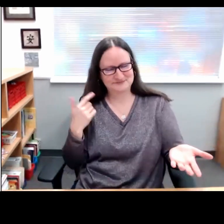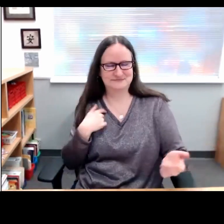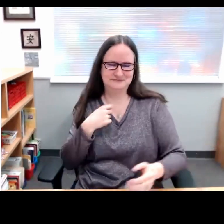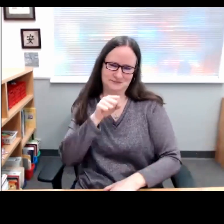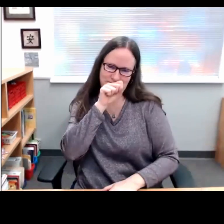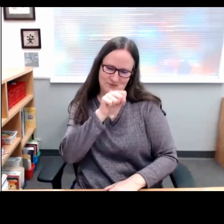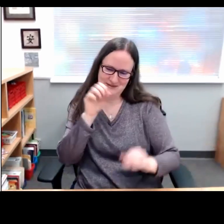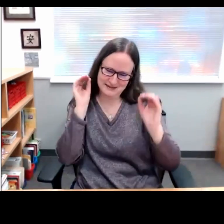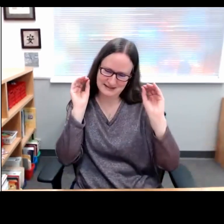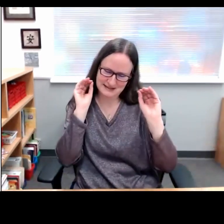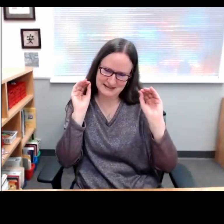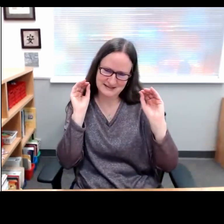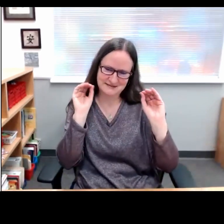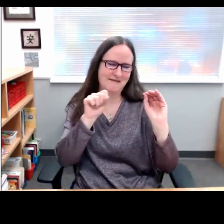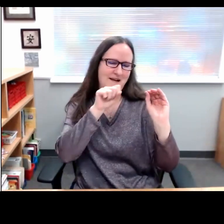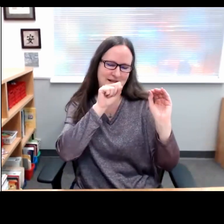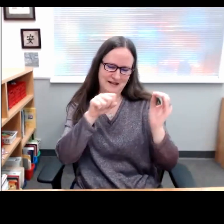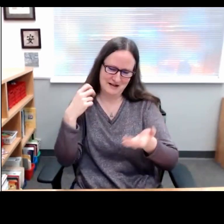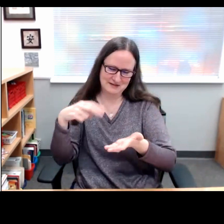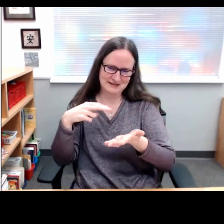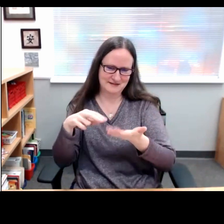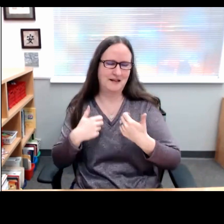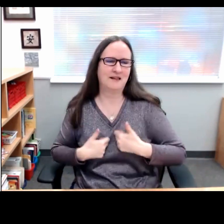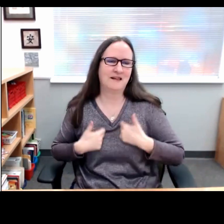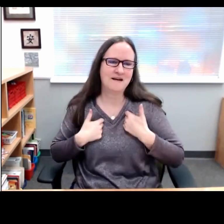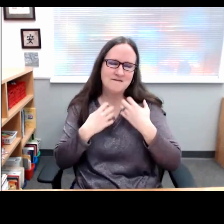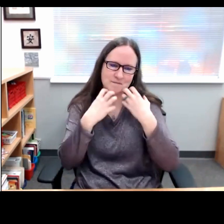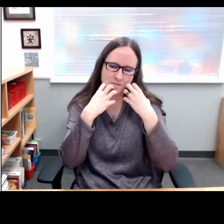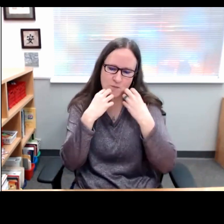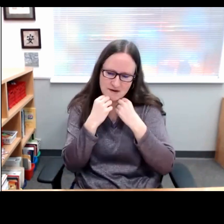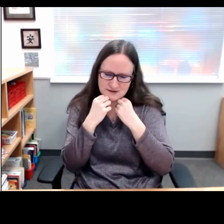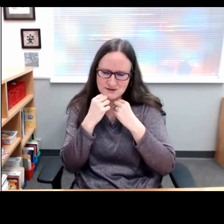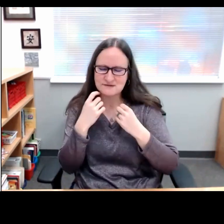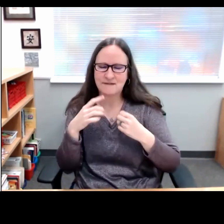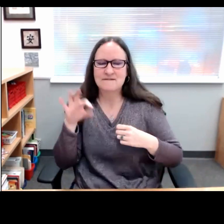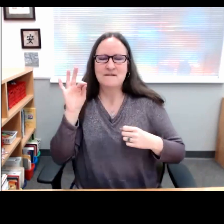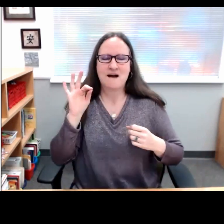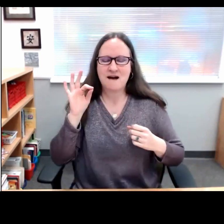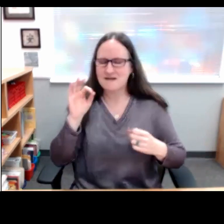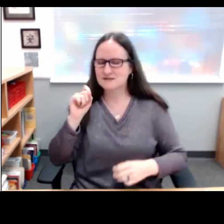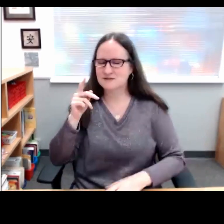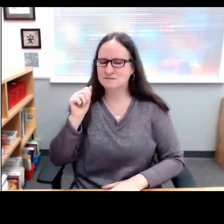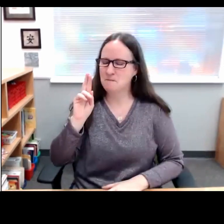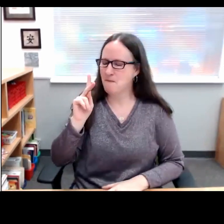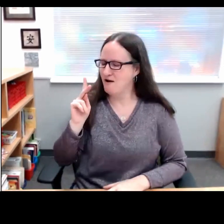So, I'm here because I love teaching. I love to dance. I think all life is precious,